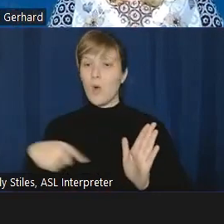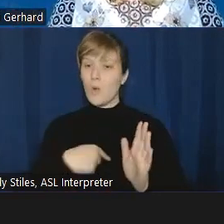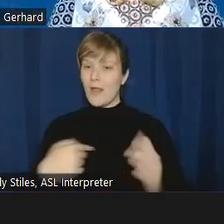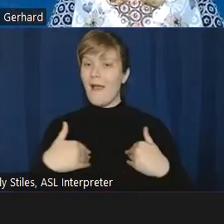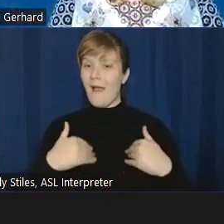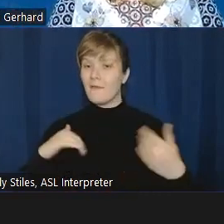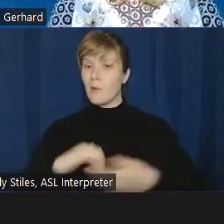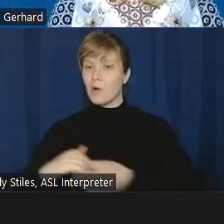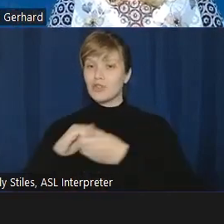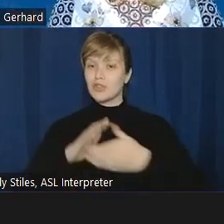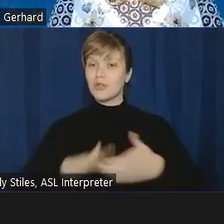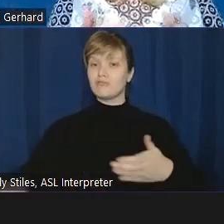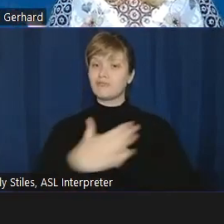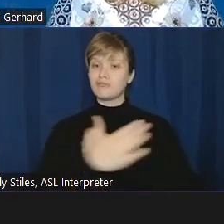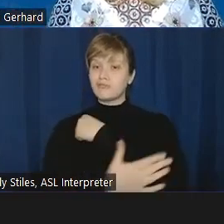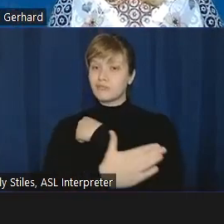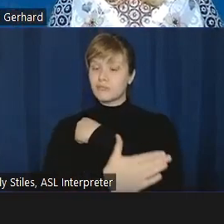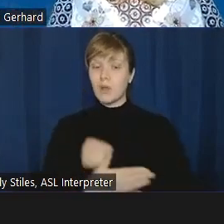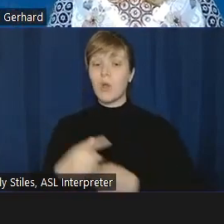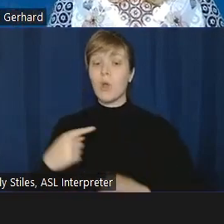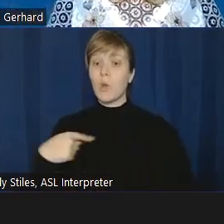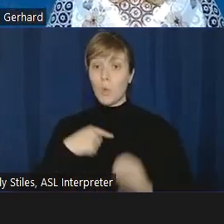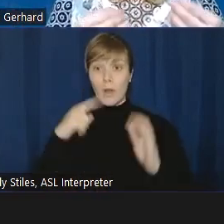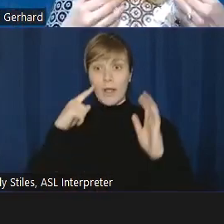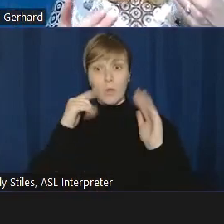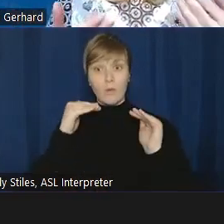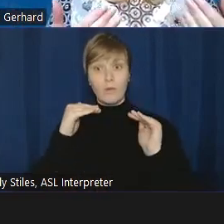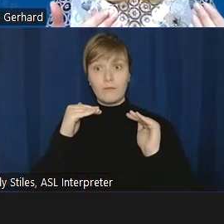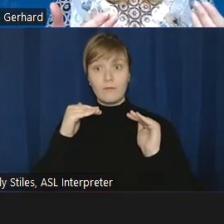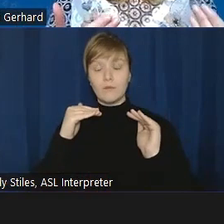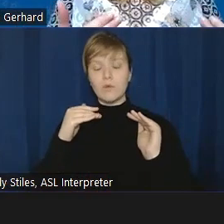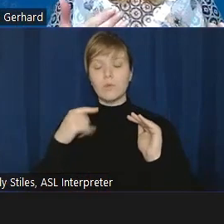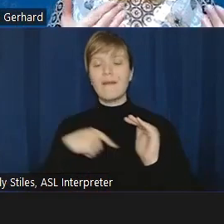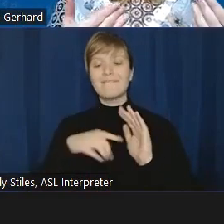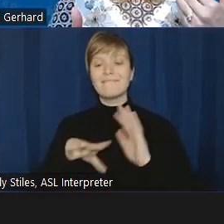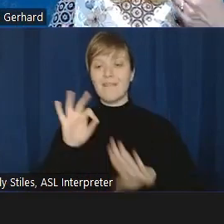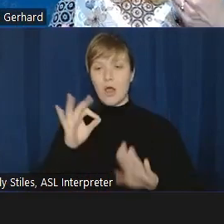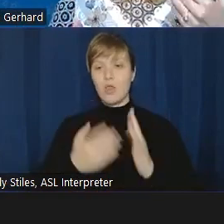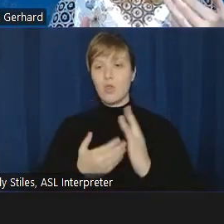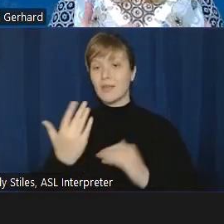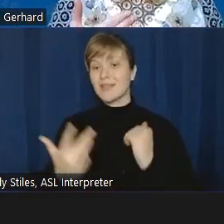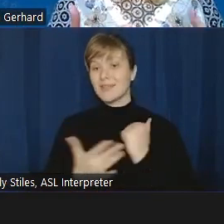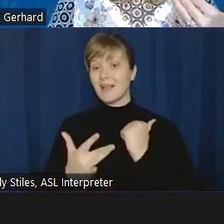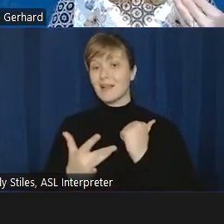the technical assistance that we provide, that the peer-to-peer training is often received the